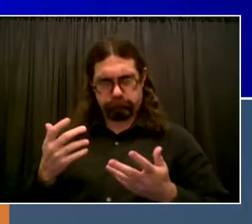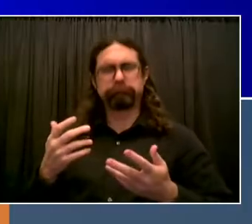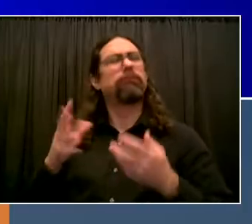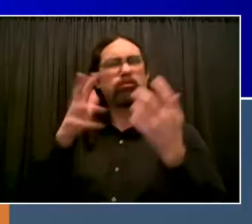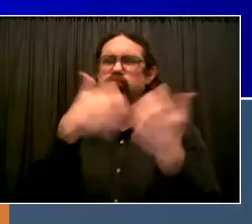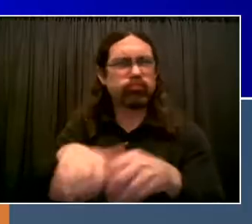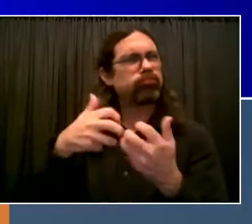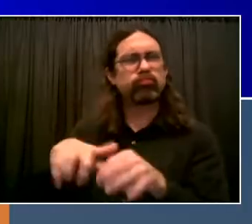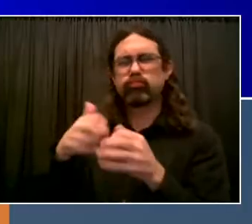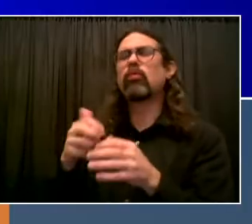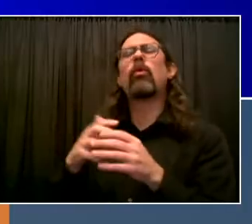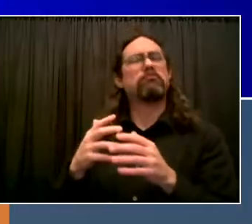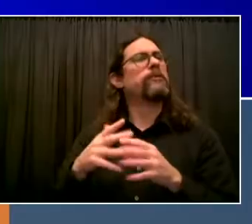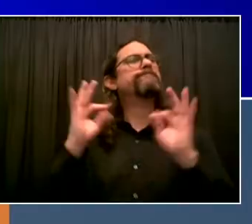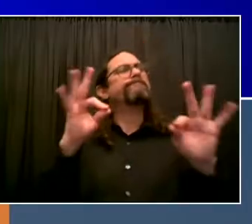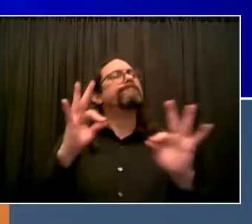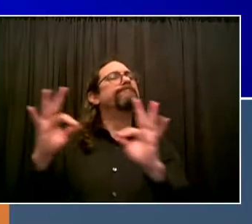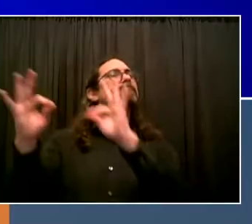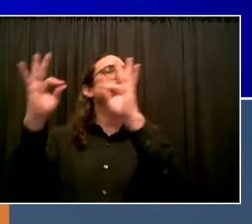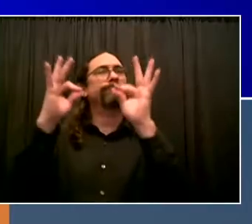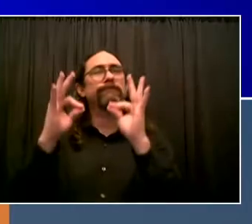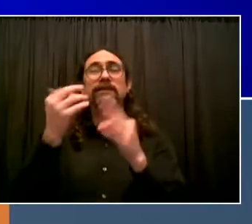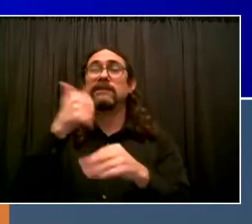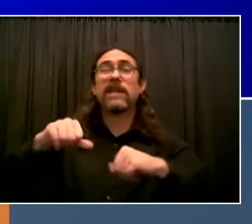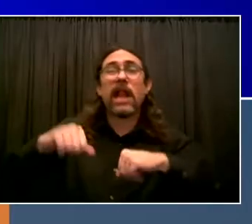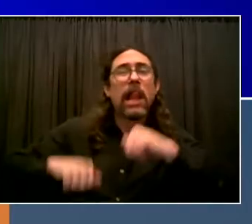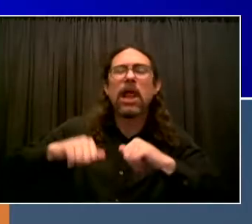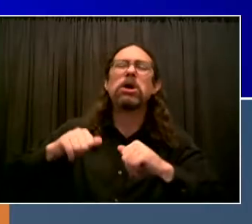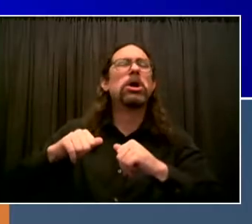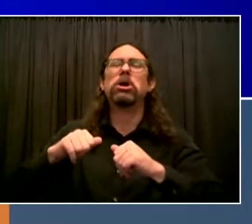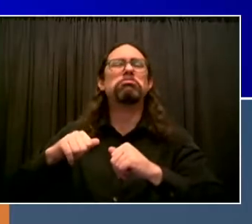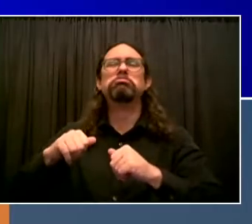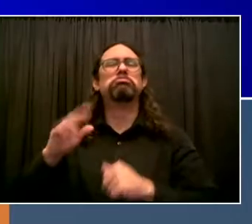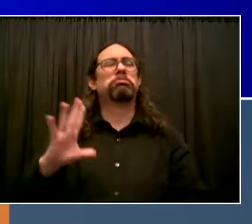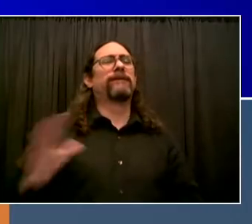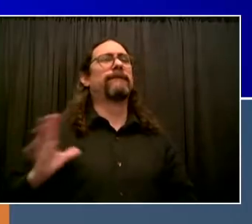IT WORK? BUSINESSES HAVE ADAPTED AND NHADLD EIT REALLY WELL. WE KNOW THAT WILL HAPPEN AGAI. N